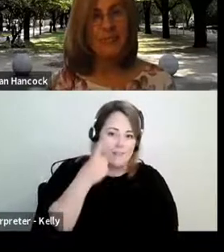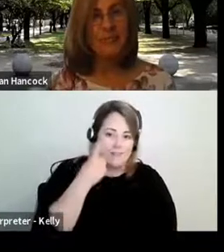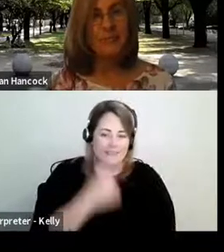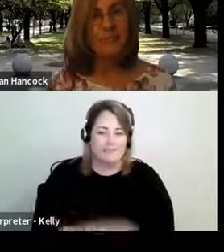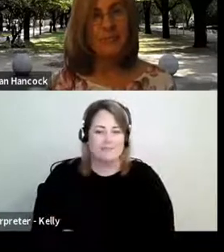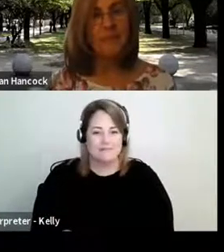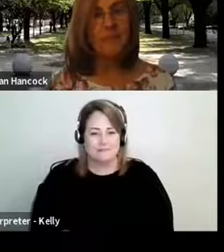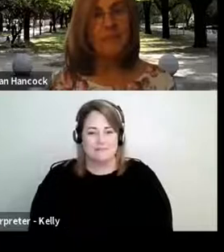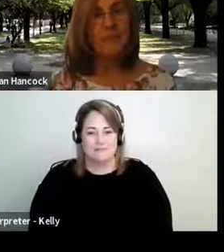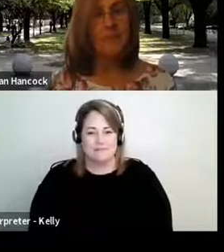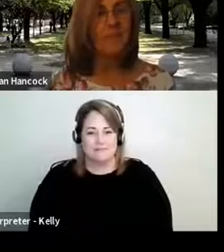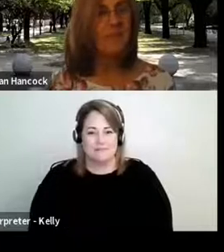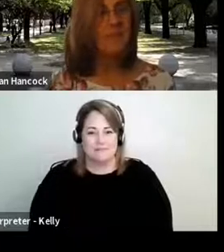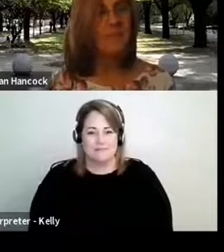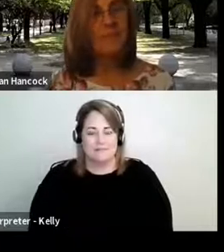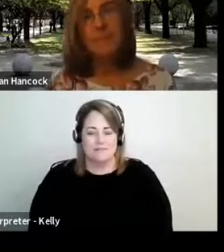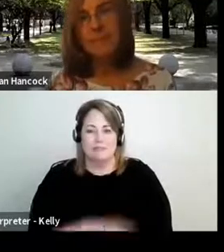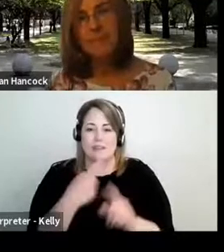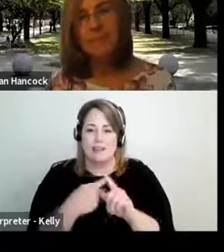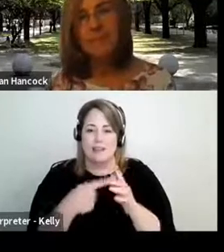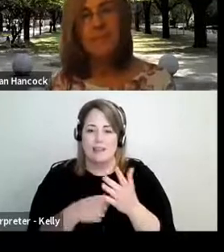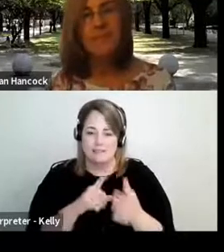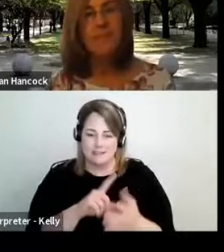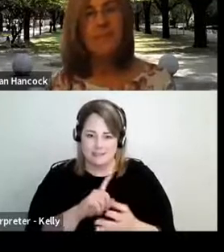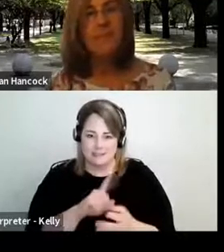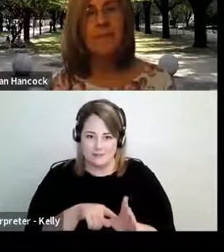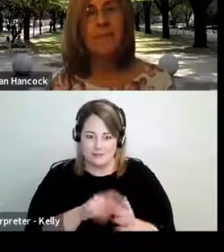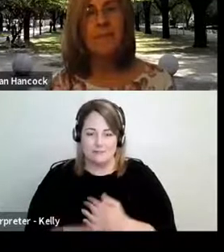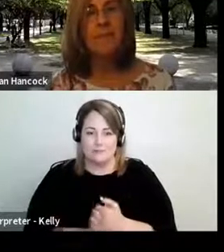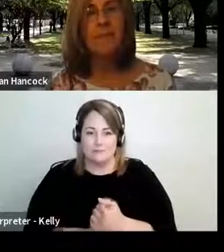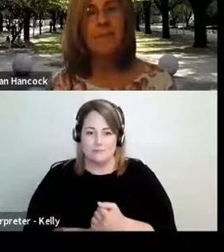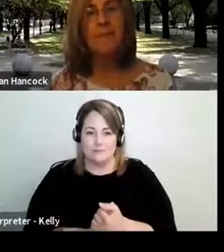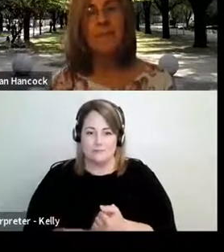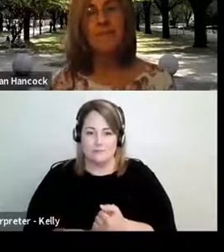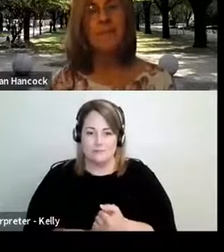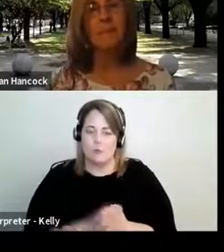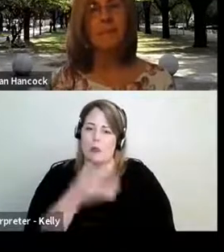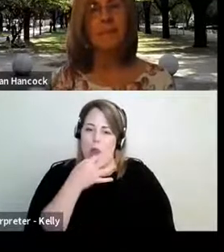Katy, I’m just going to ask you, who and what do you evaluate, because we've heard that